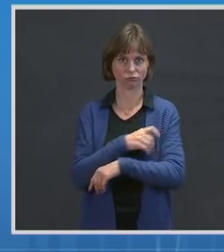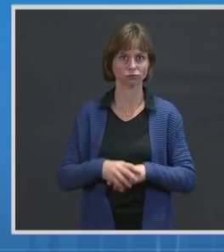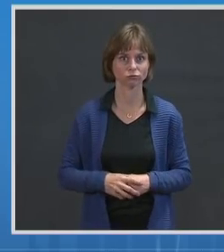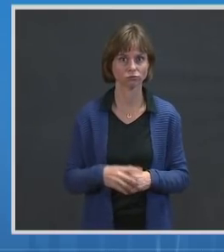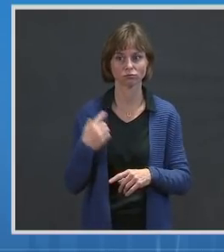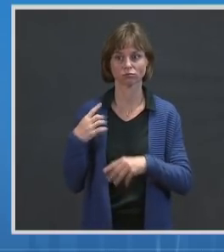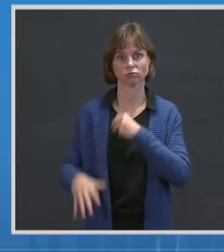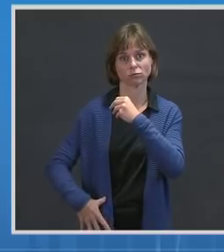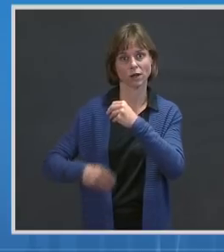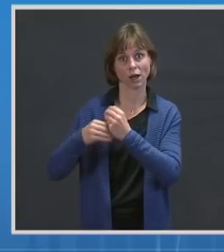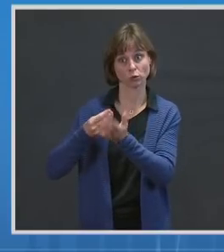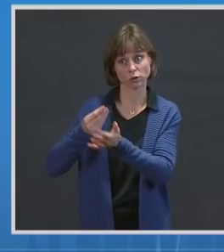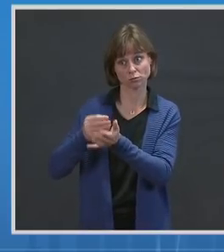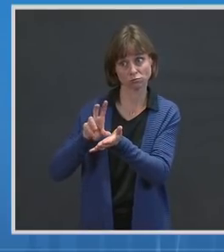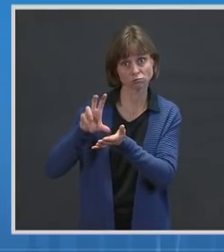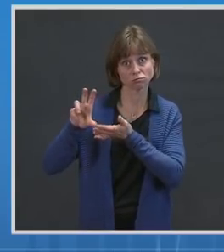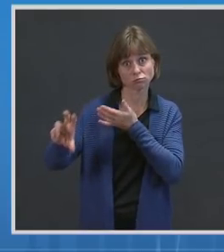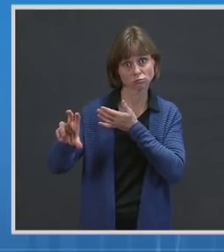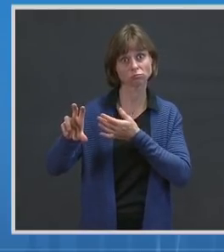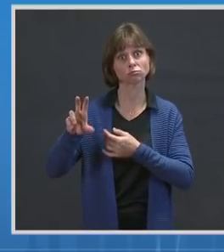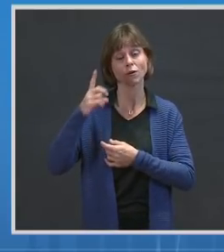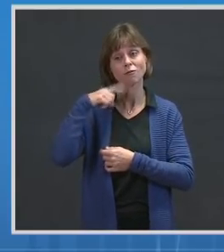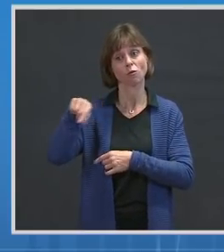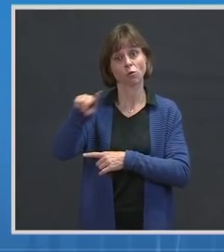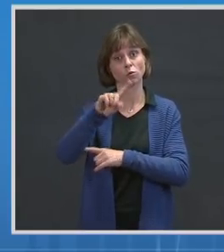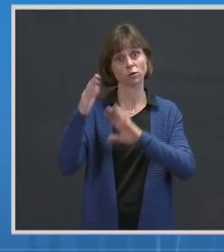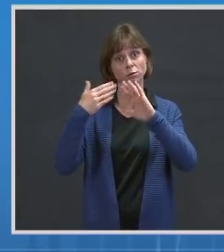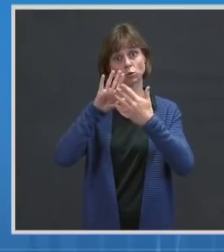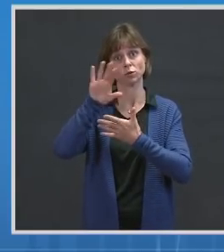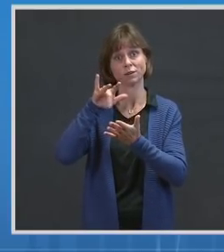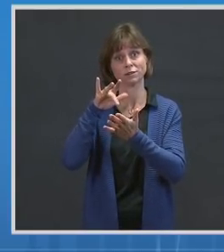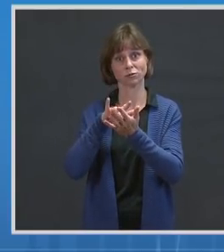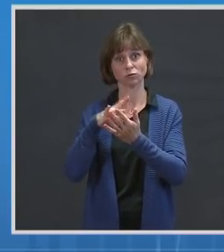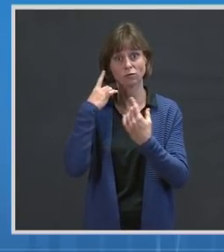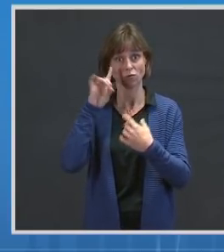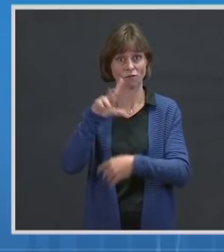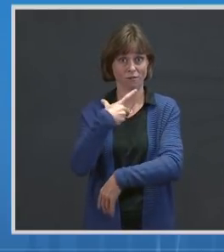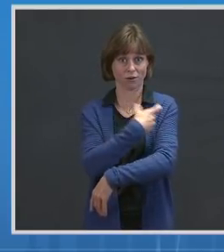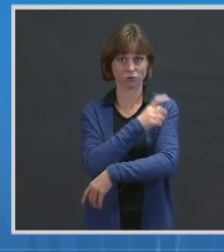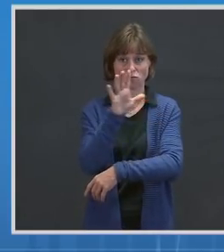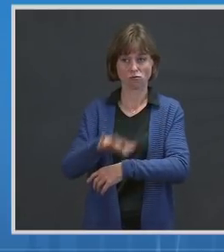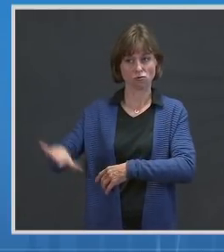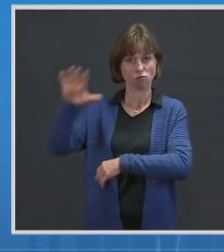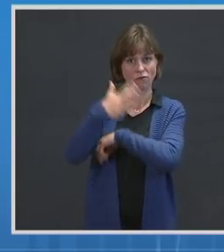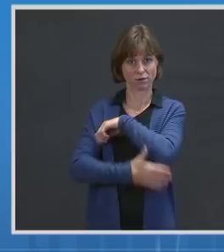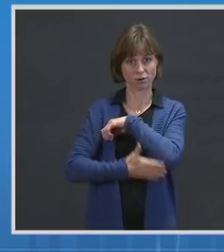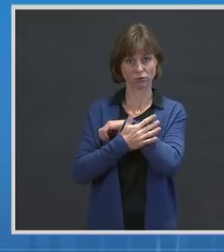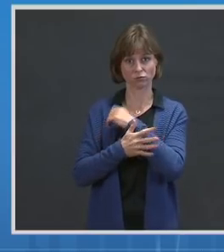to bolster community vaccination centers nationwide, with over $3 billion in federal funding